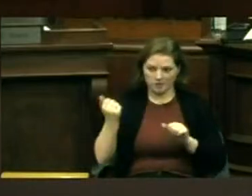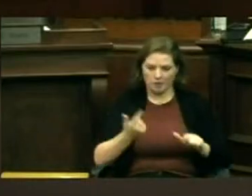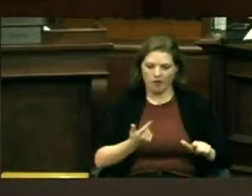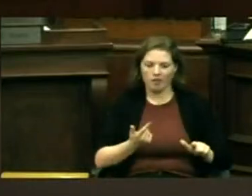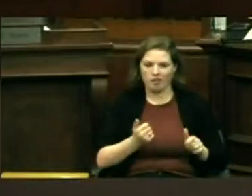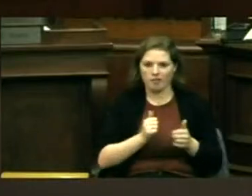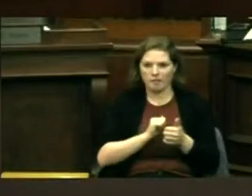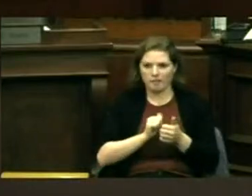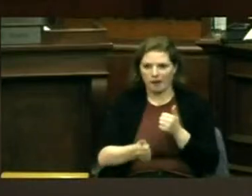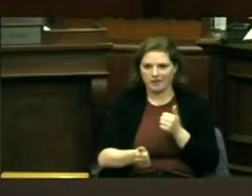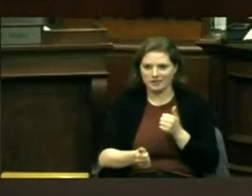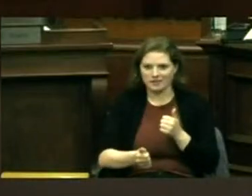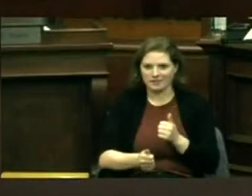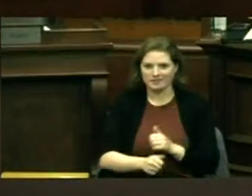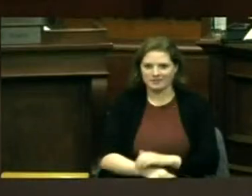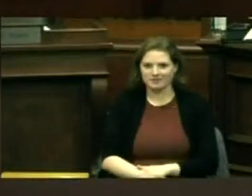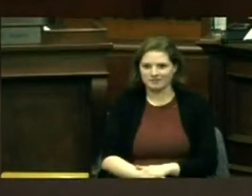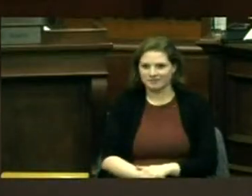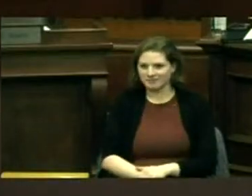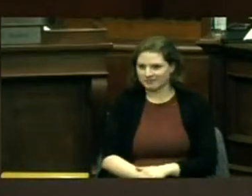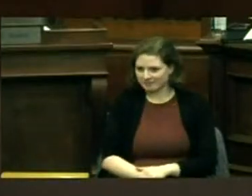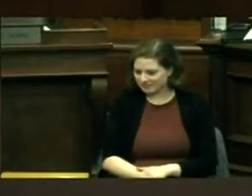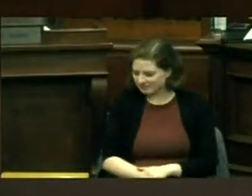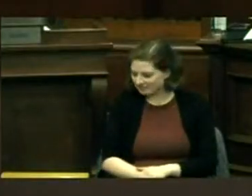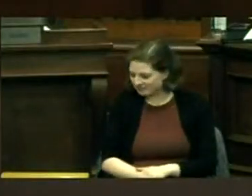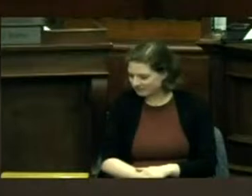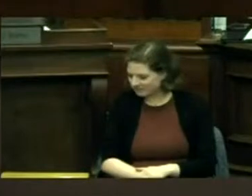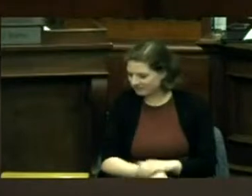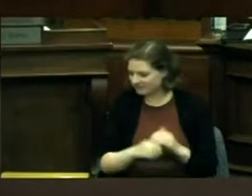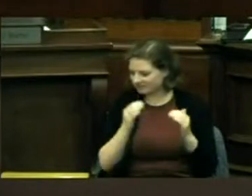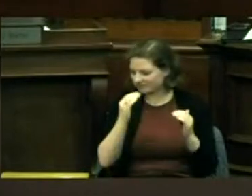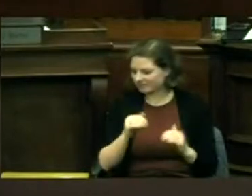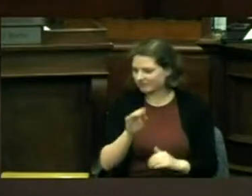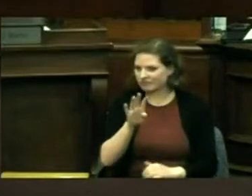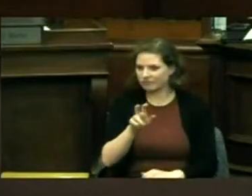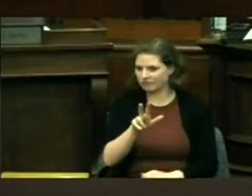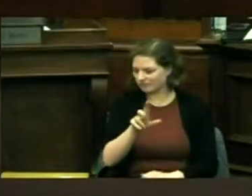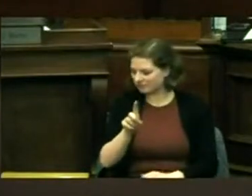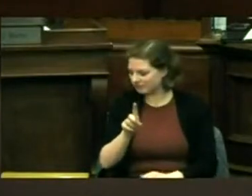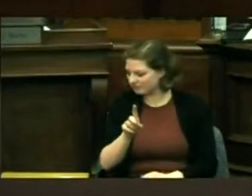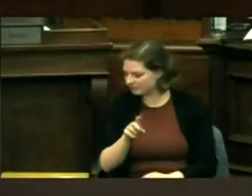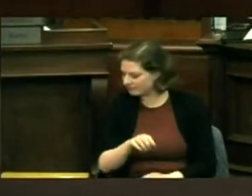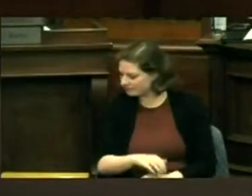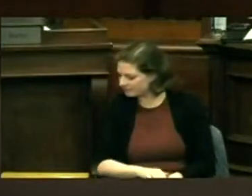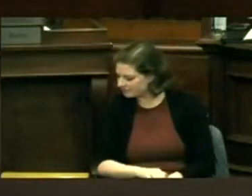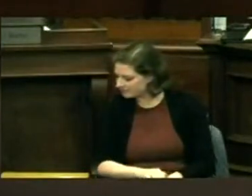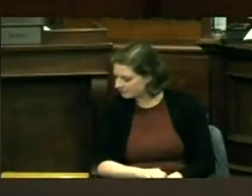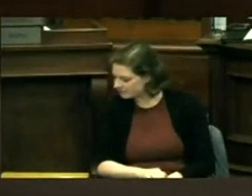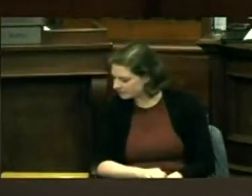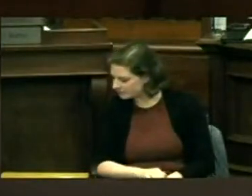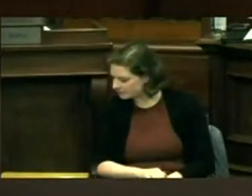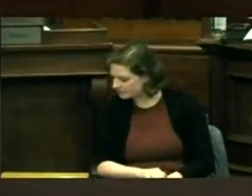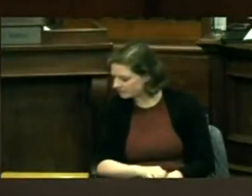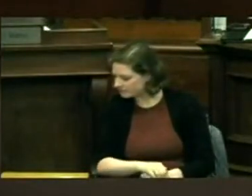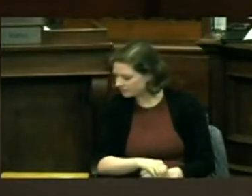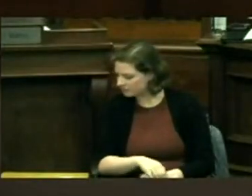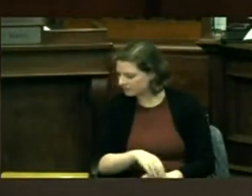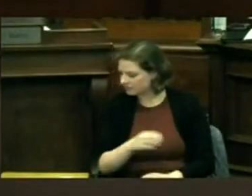Need a motion and second move second, all in favor? Aye, aye.